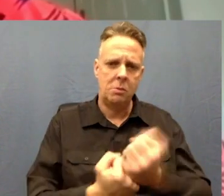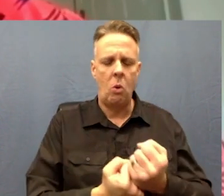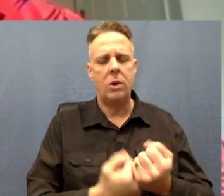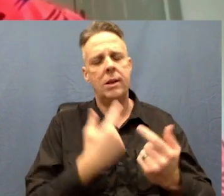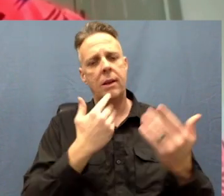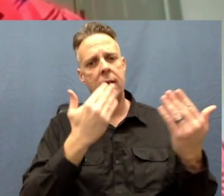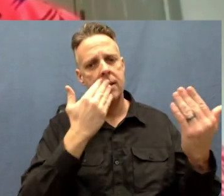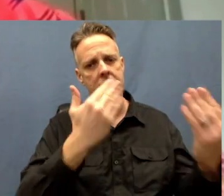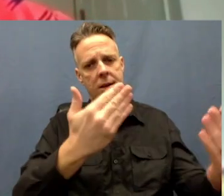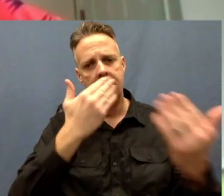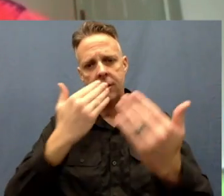YOU FOR ALL THE REPRESENT AND